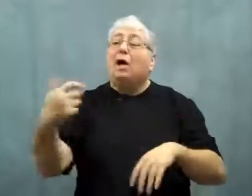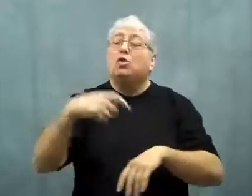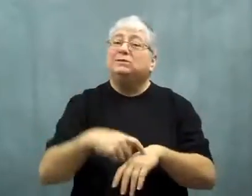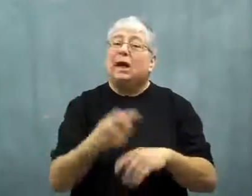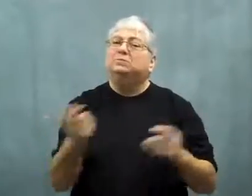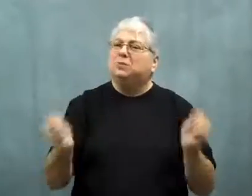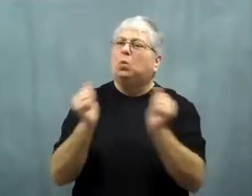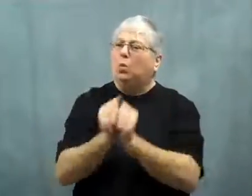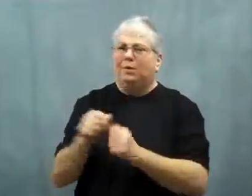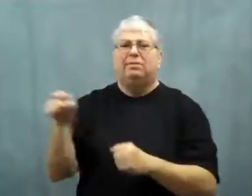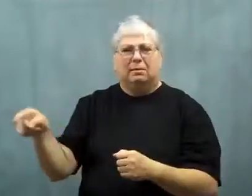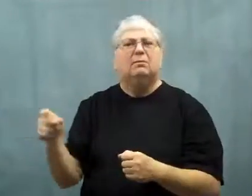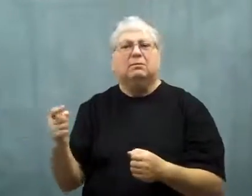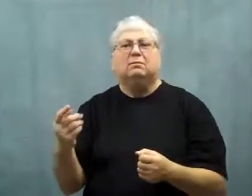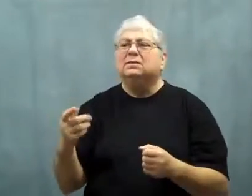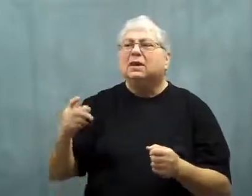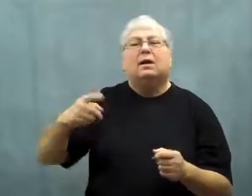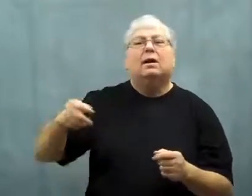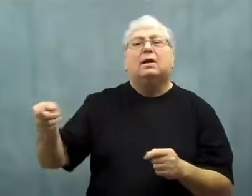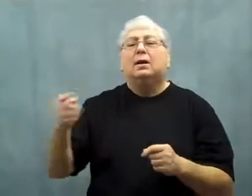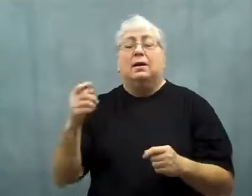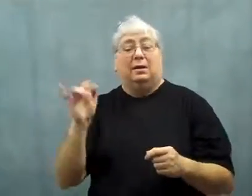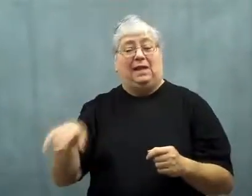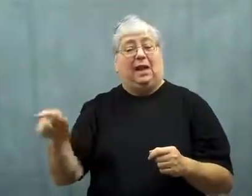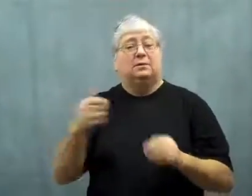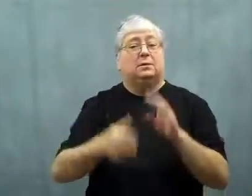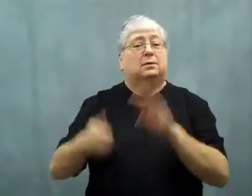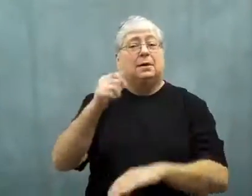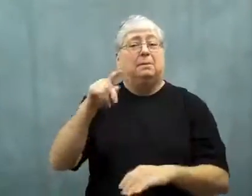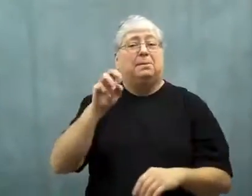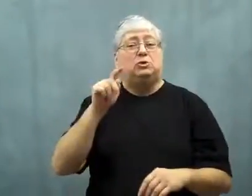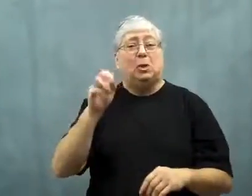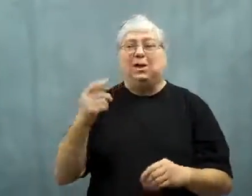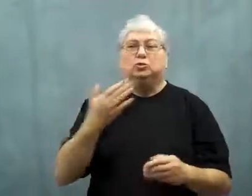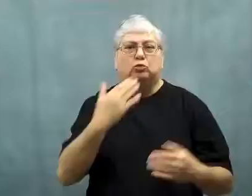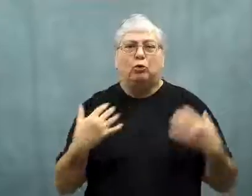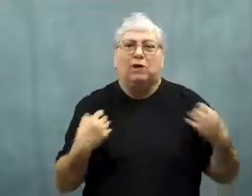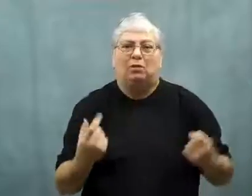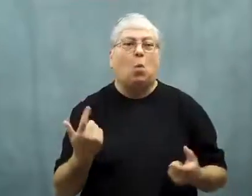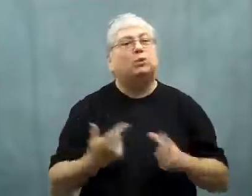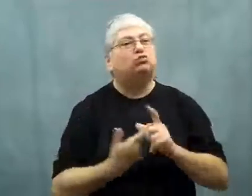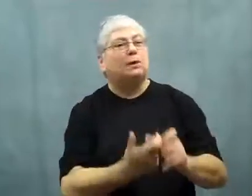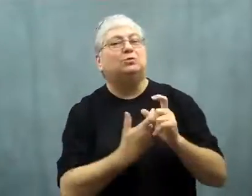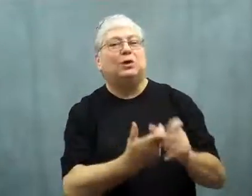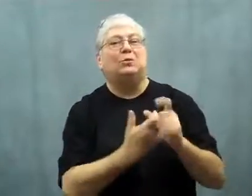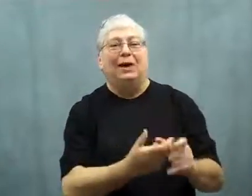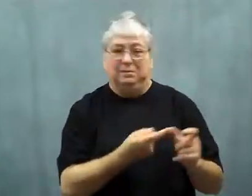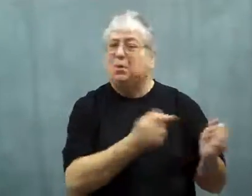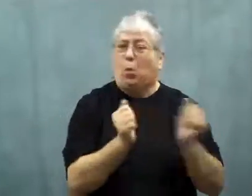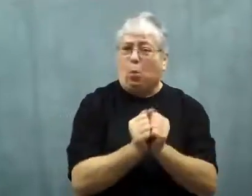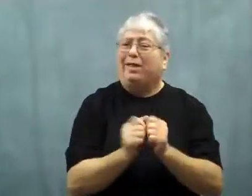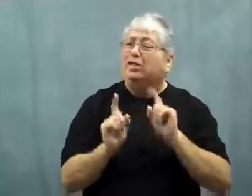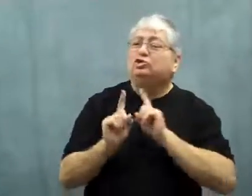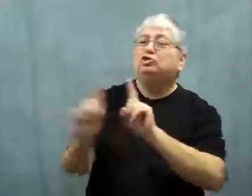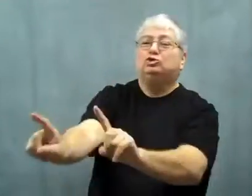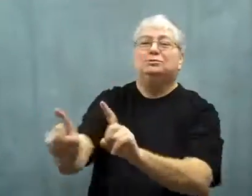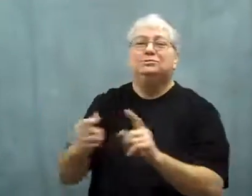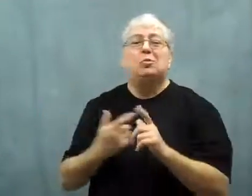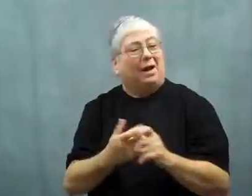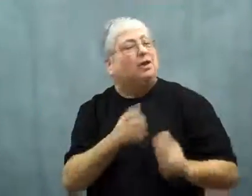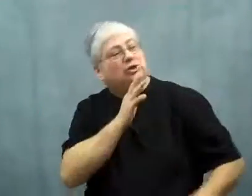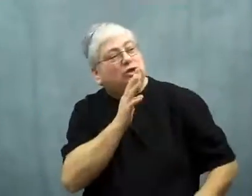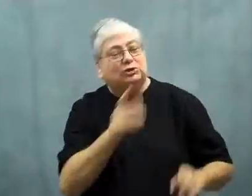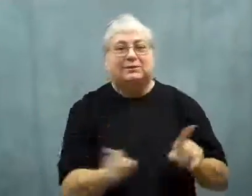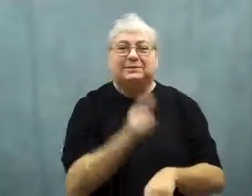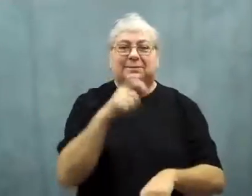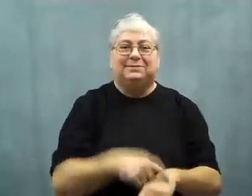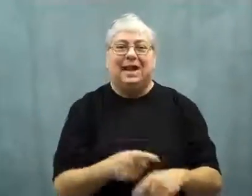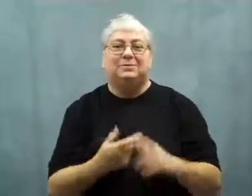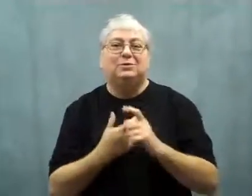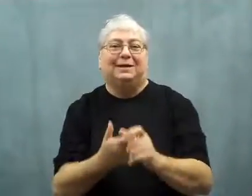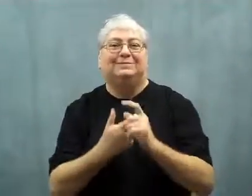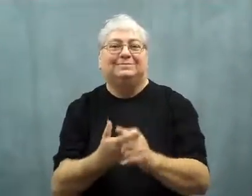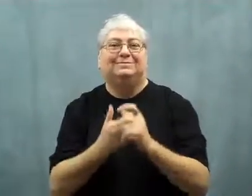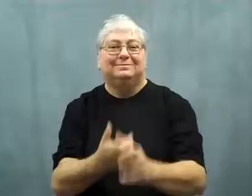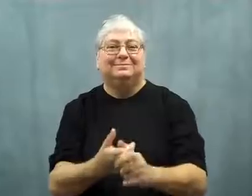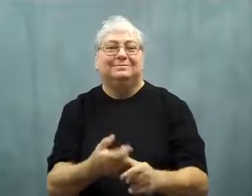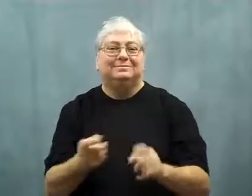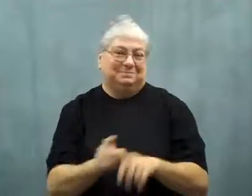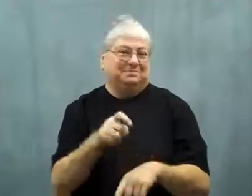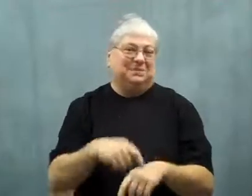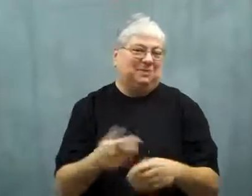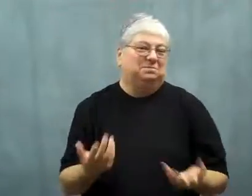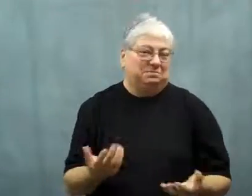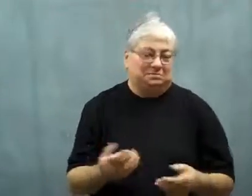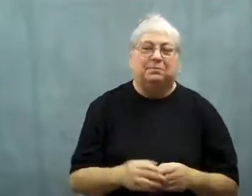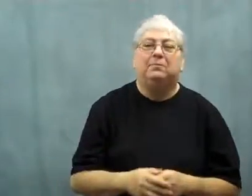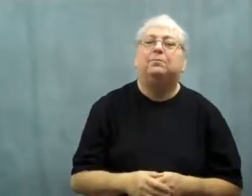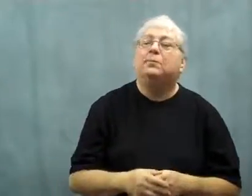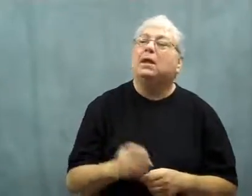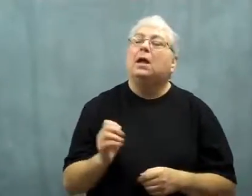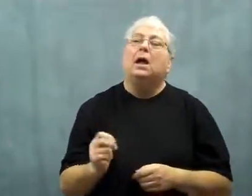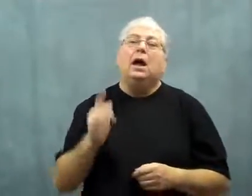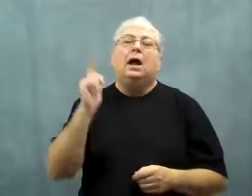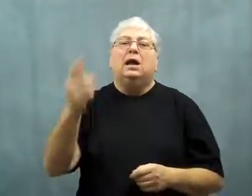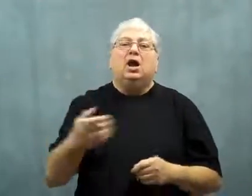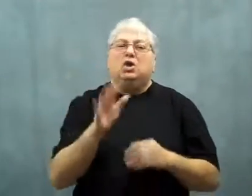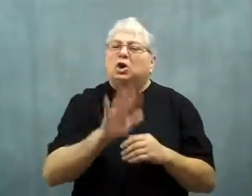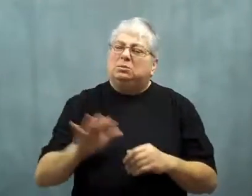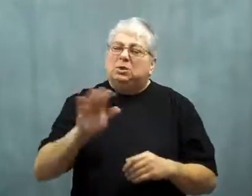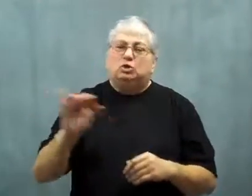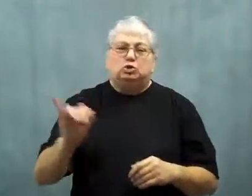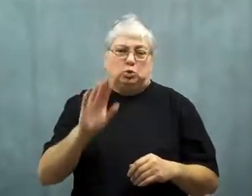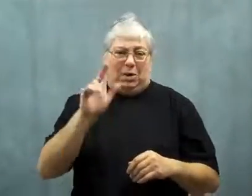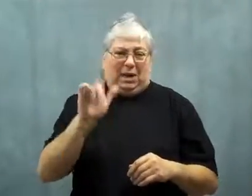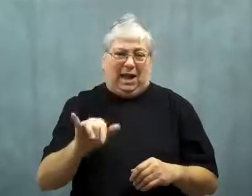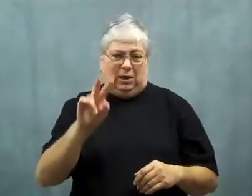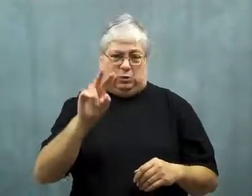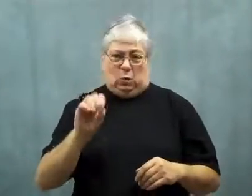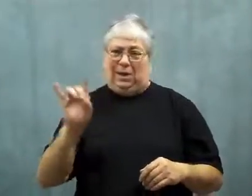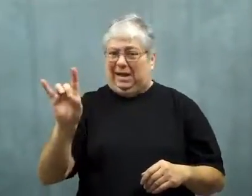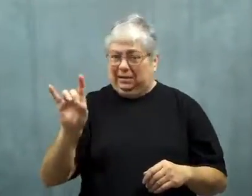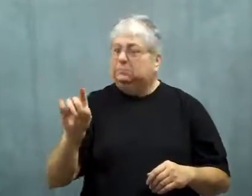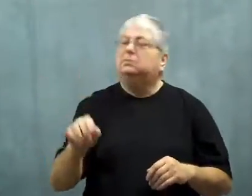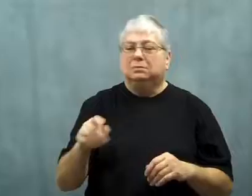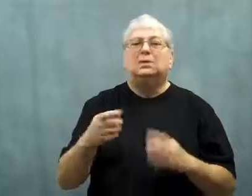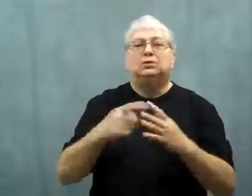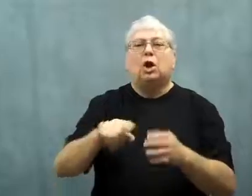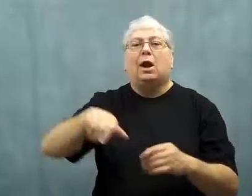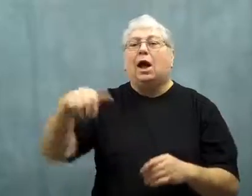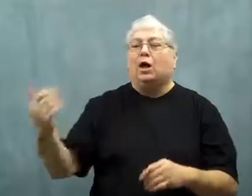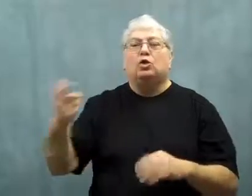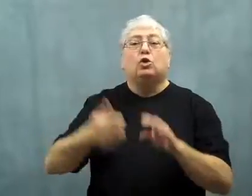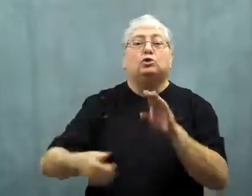Other times it was during runs with the physically fit general.